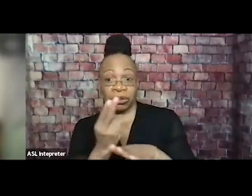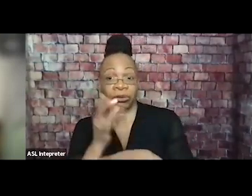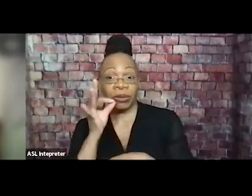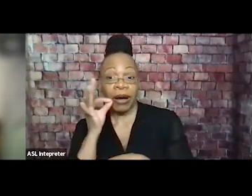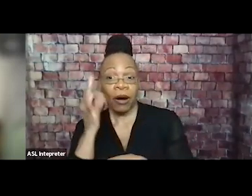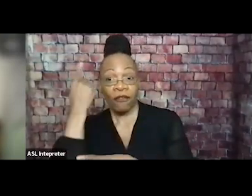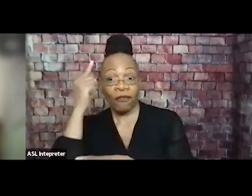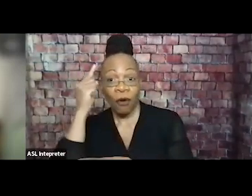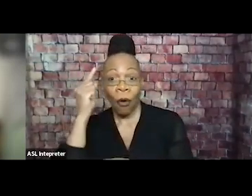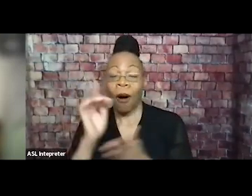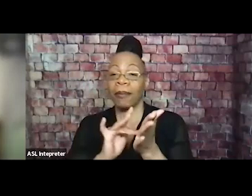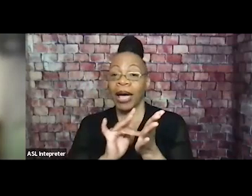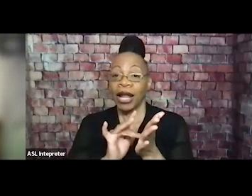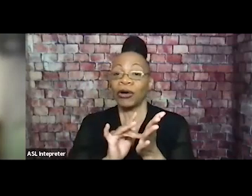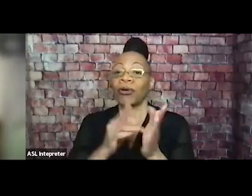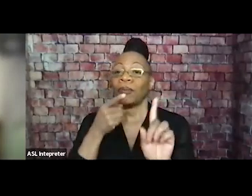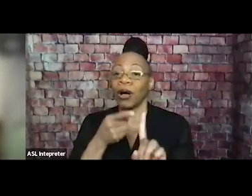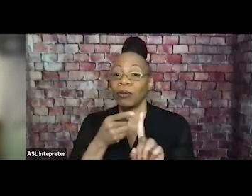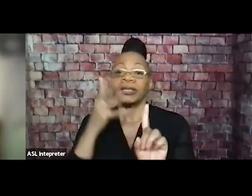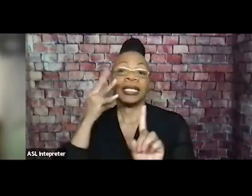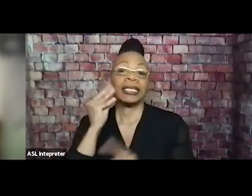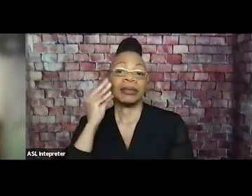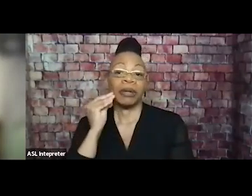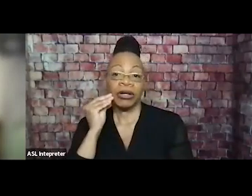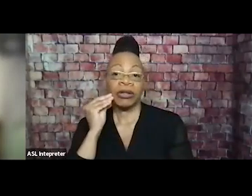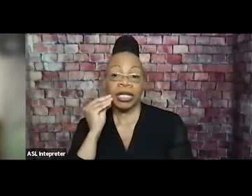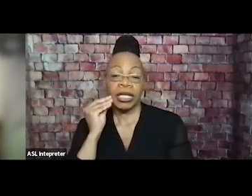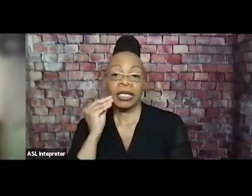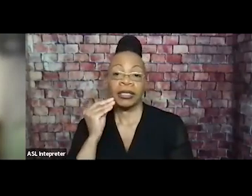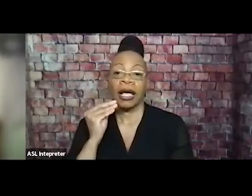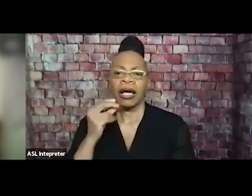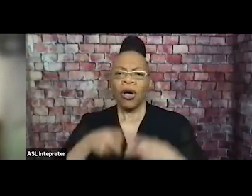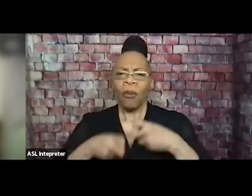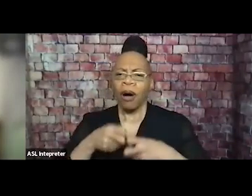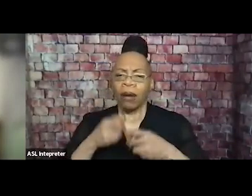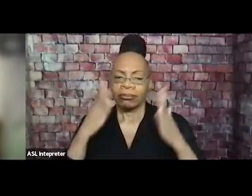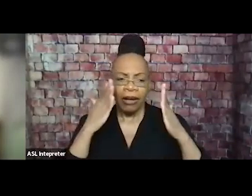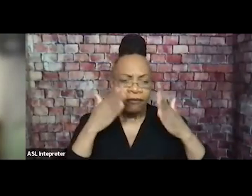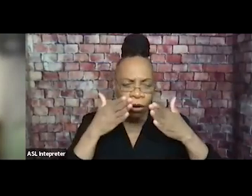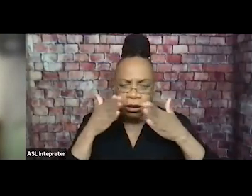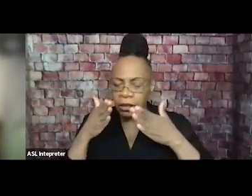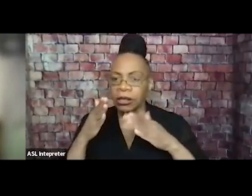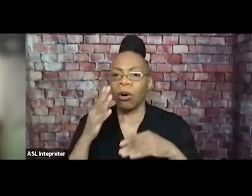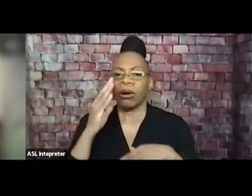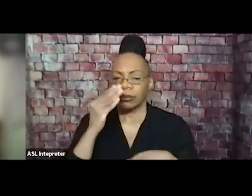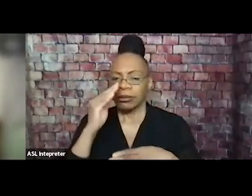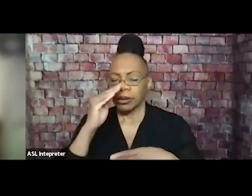that they experience trouble focusing or sleepiness when they take it.